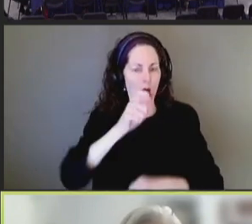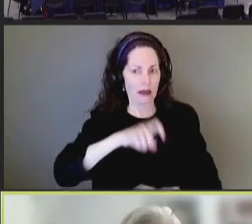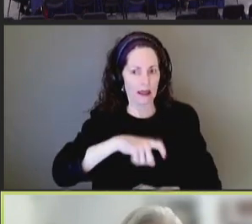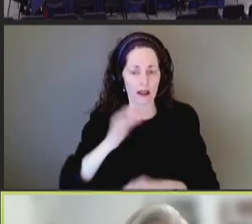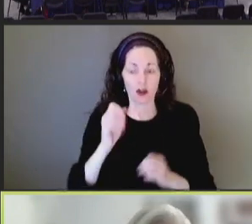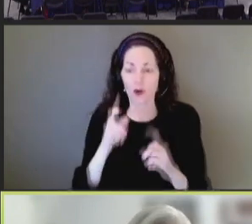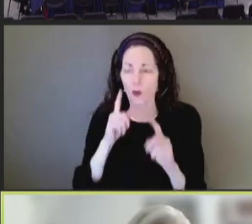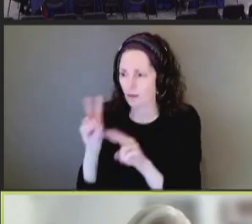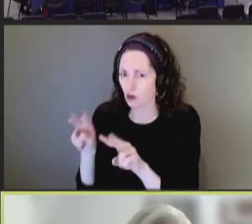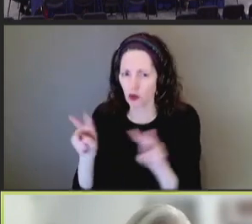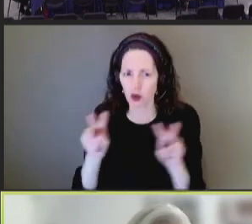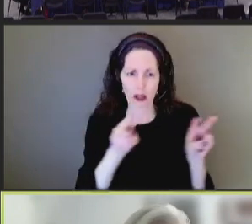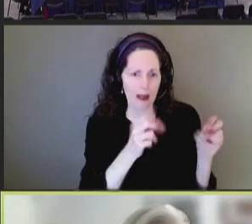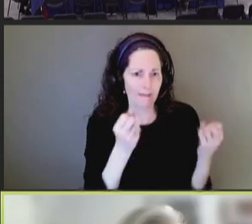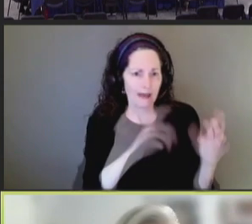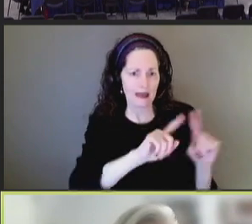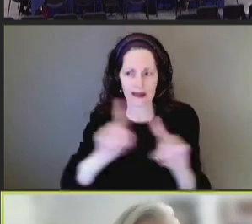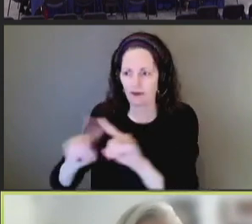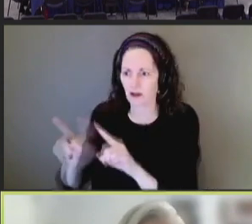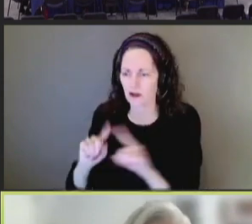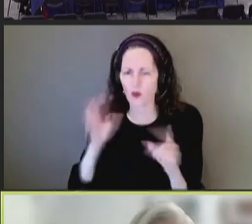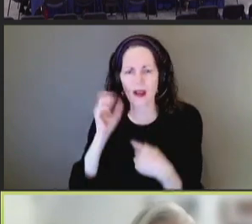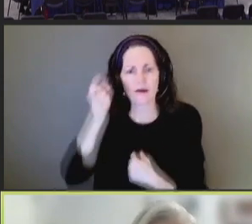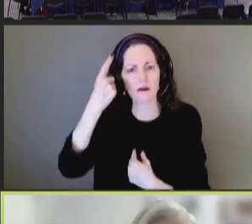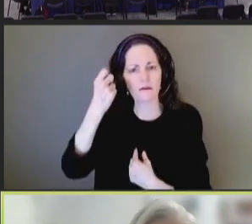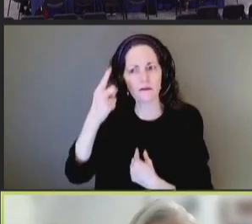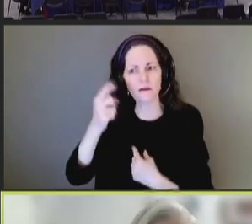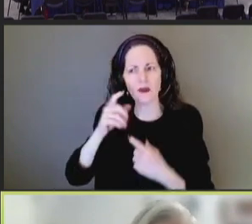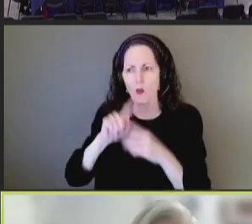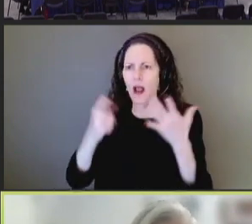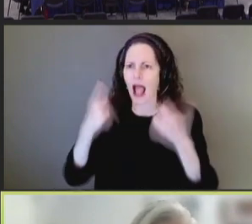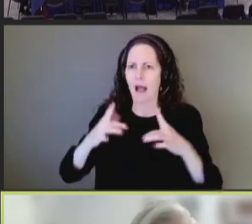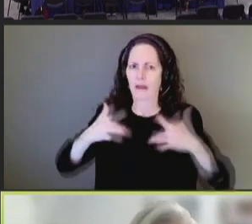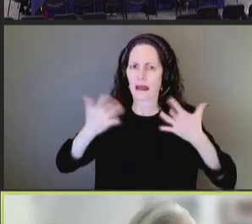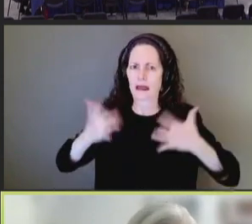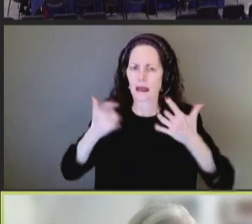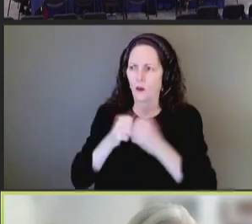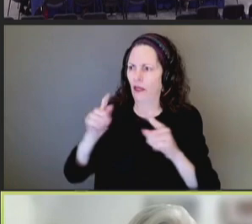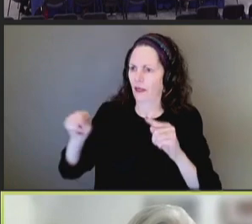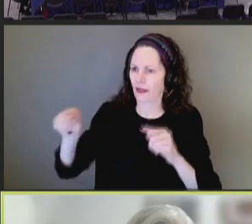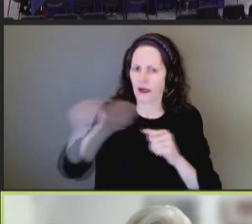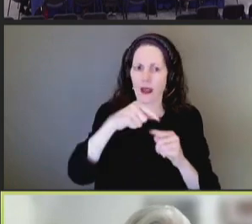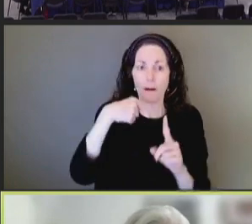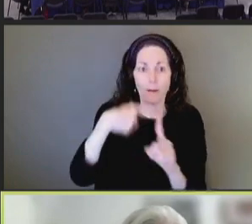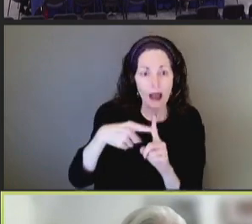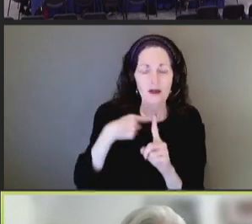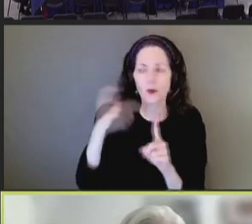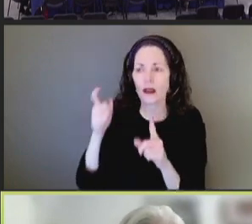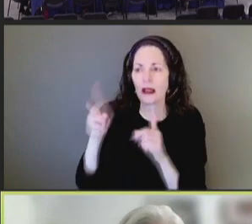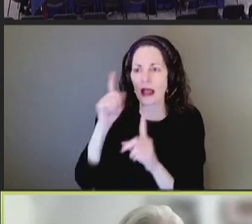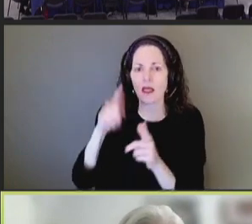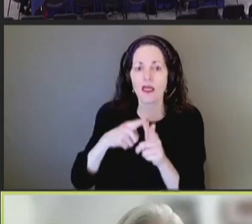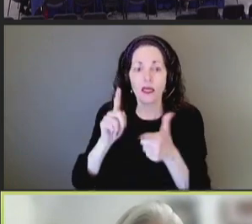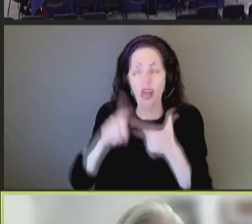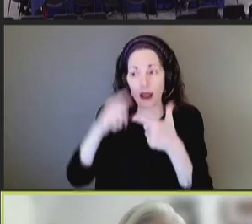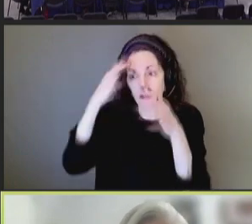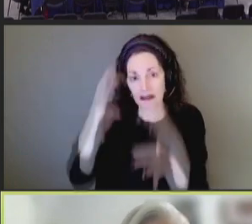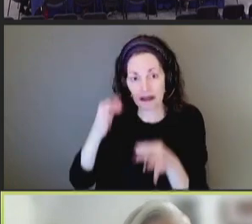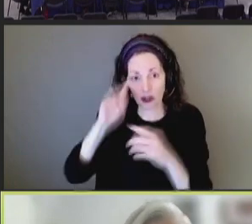understand the vaccination coverage landscape and then help direct program activities. Next slide.